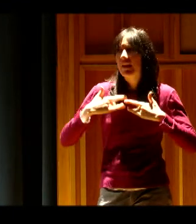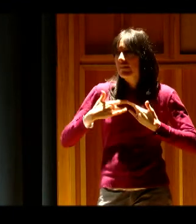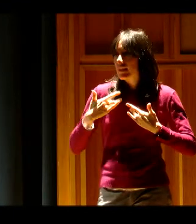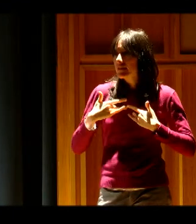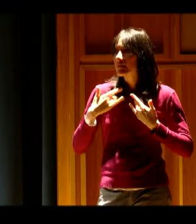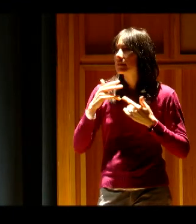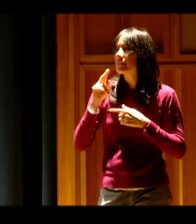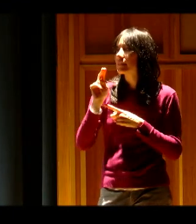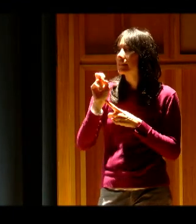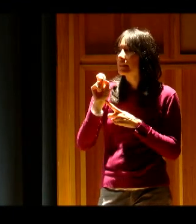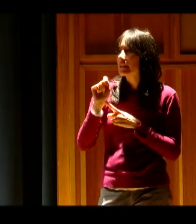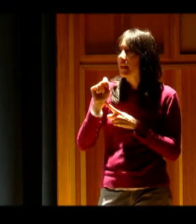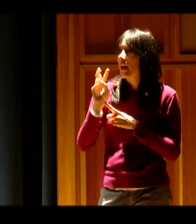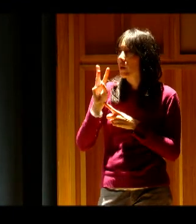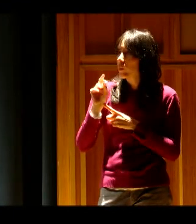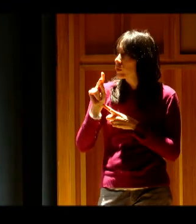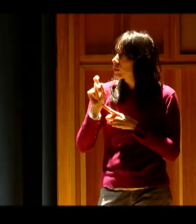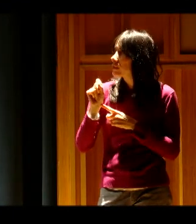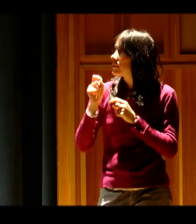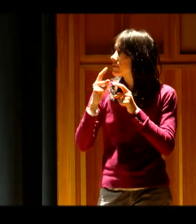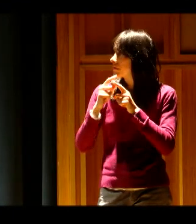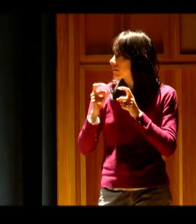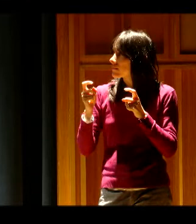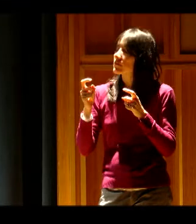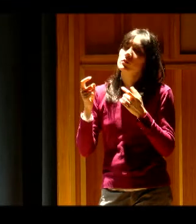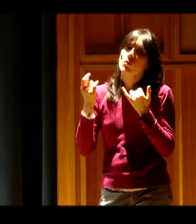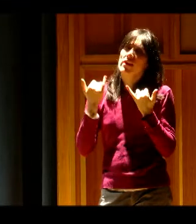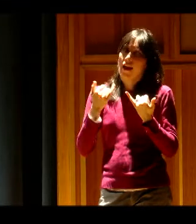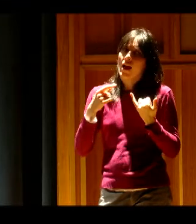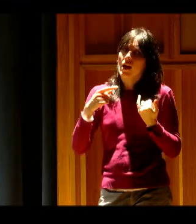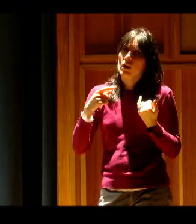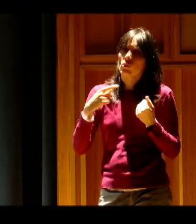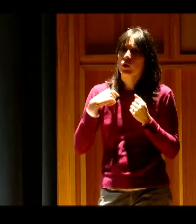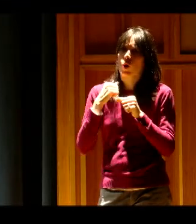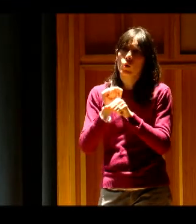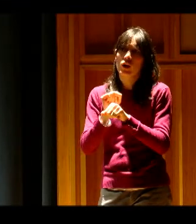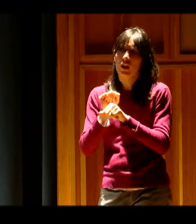right across the piece and we're now we're now working pretty internationally on on all of that.